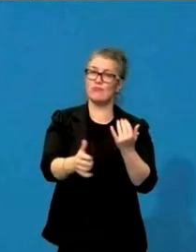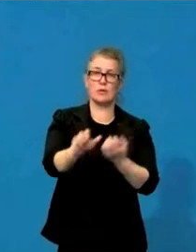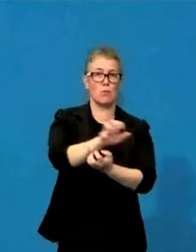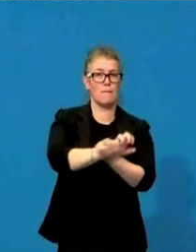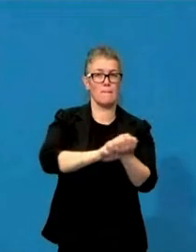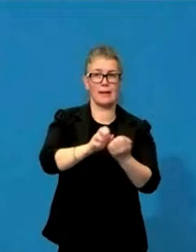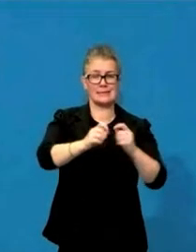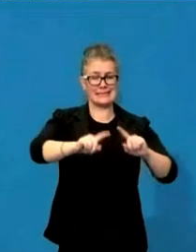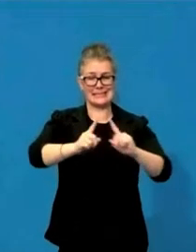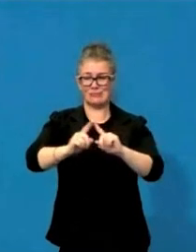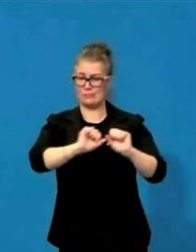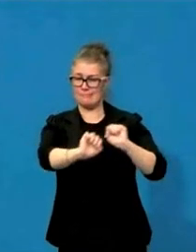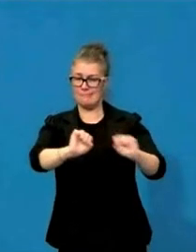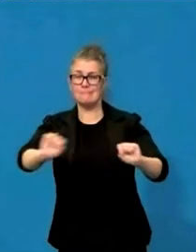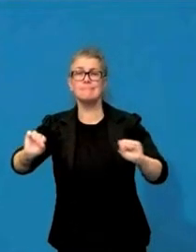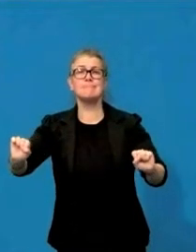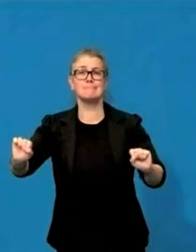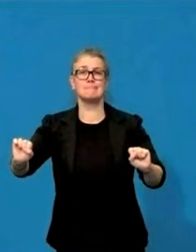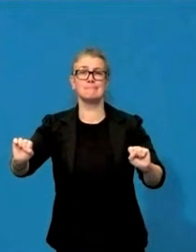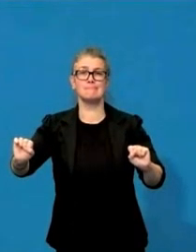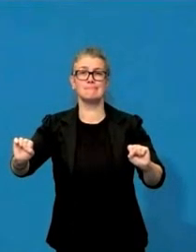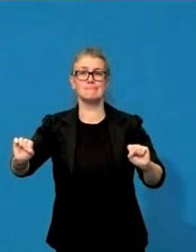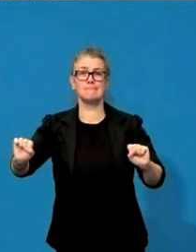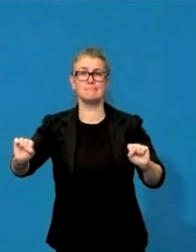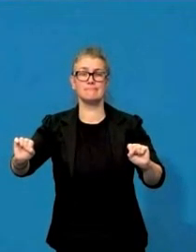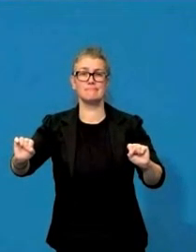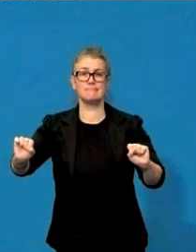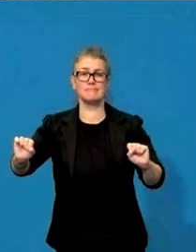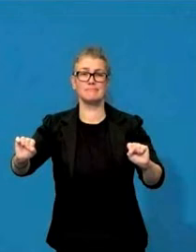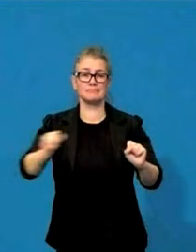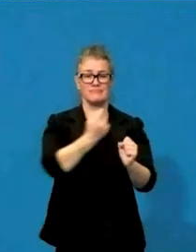And each and - each one of them shows different behaviours.